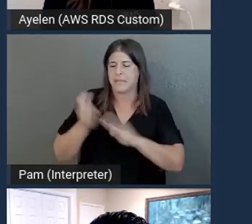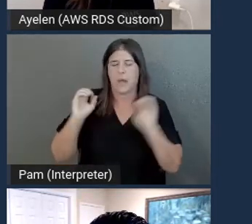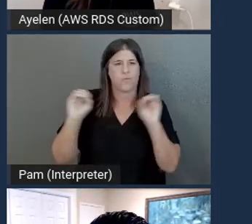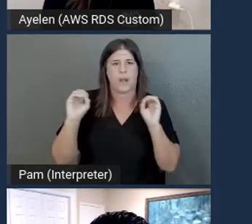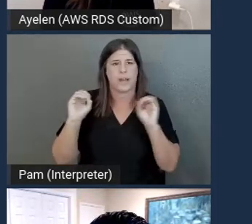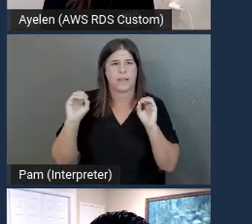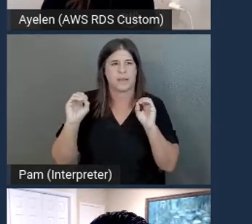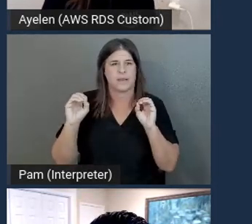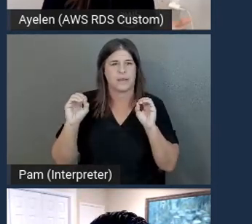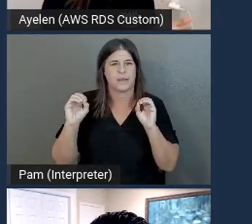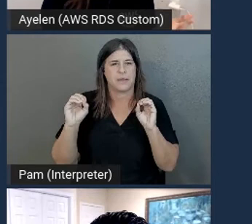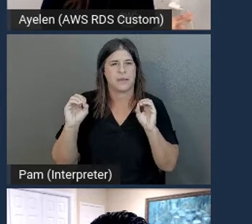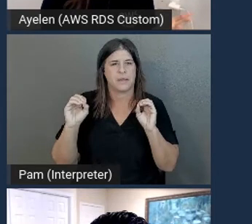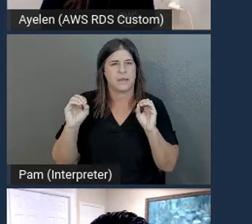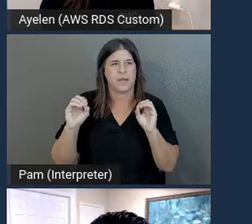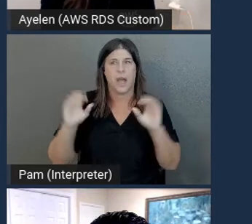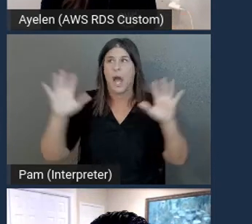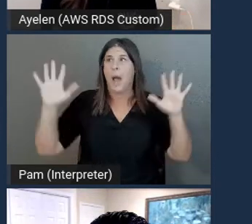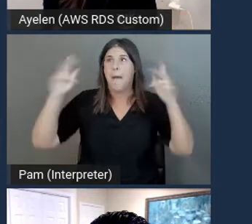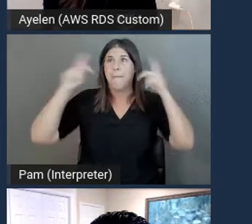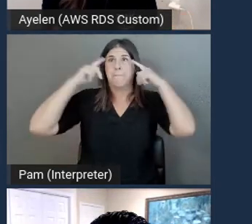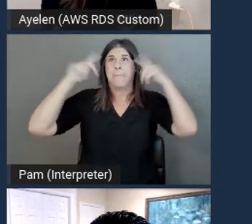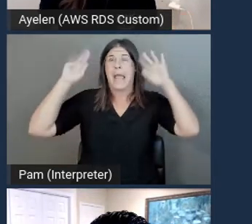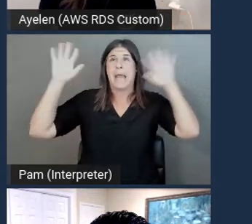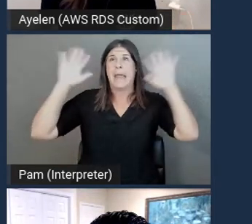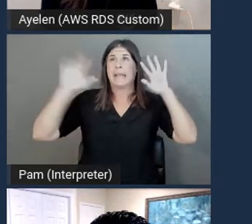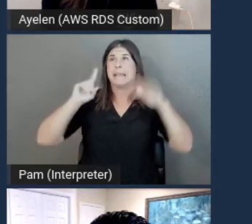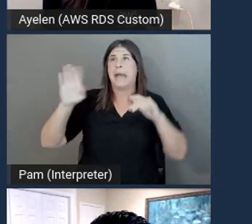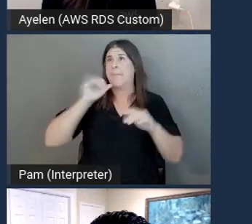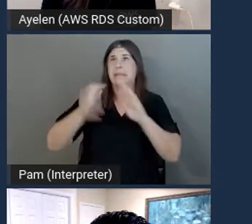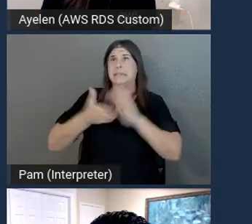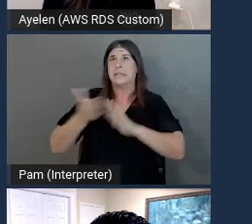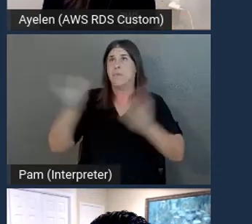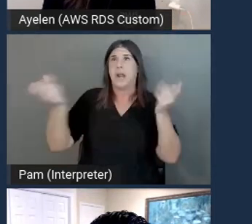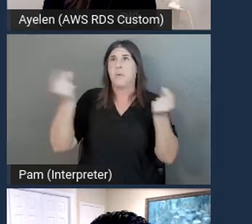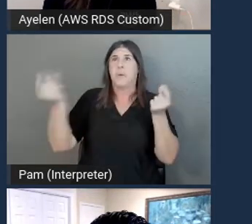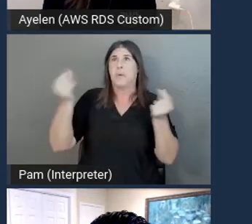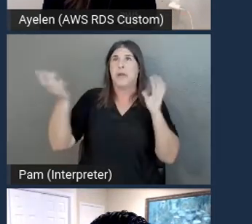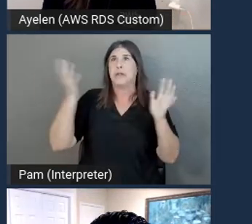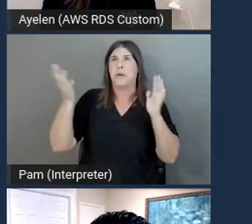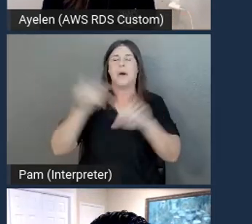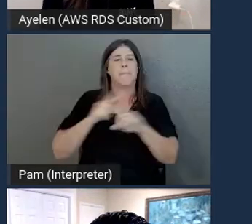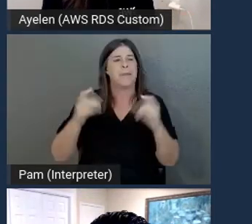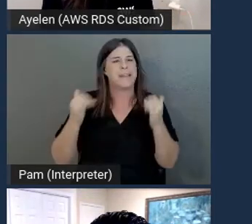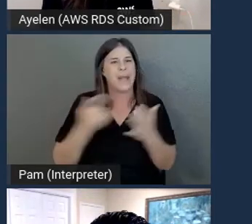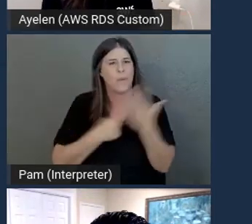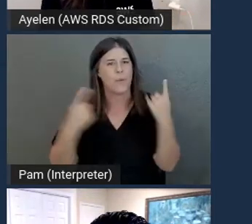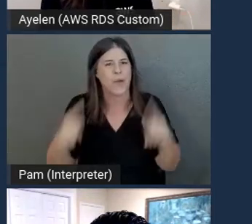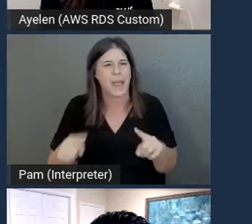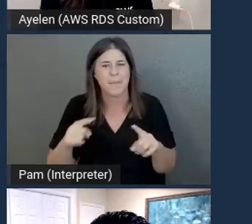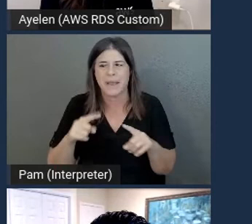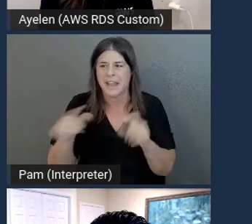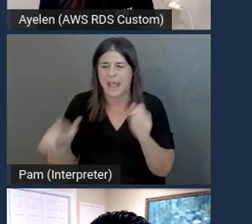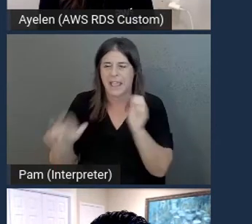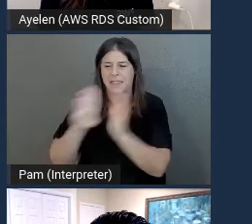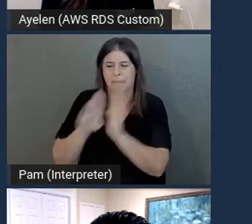Moment of panic the database is another running. But this is going to happen on the background is that we are going to notice